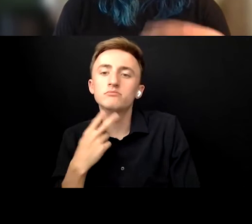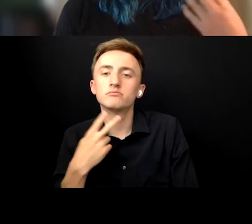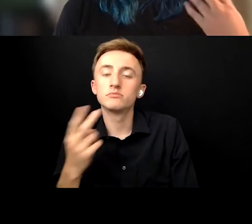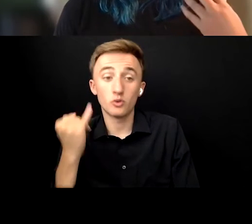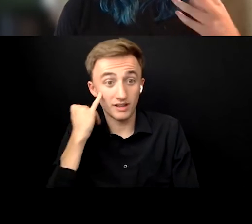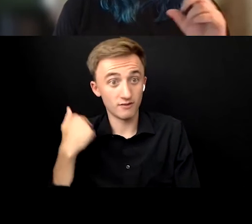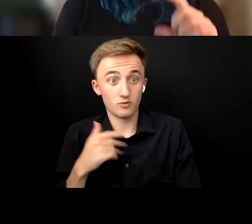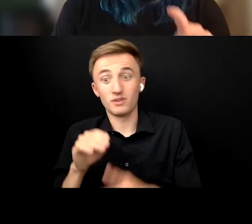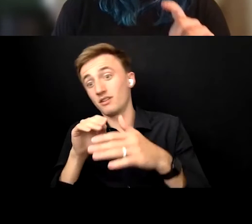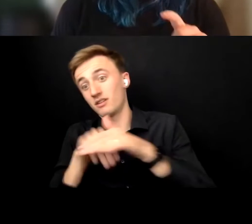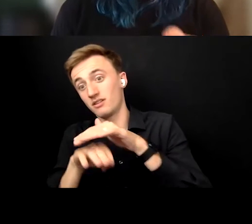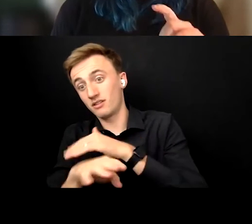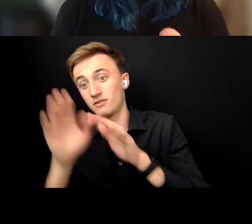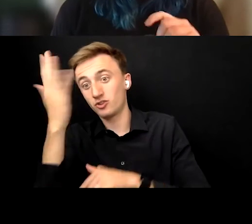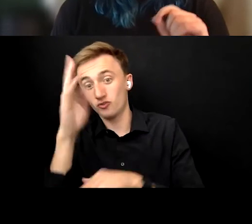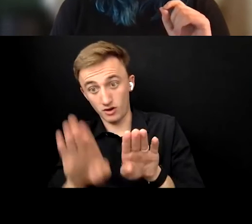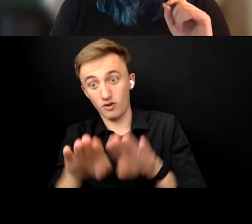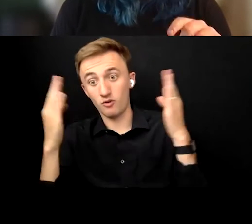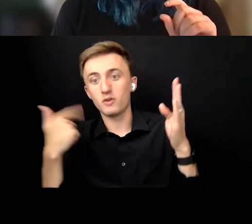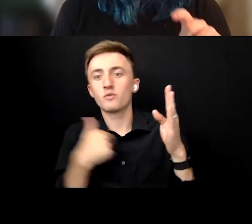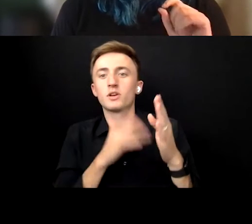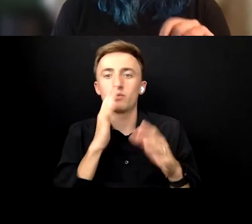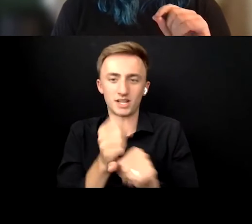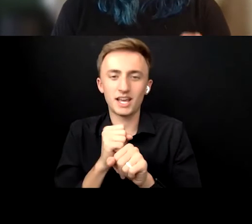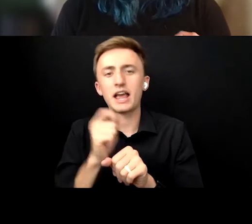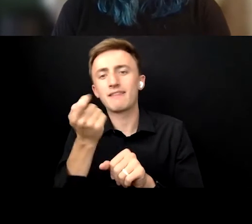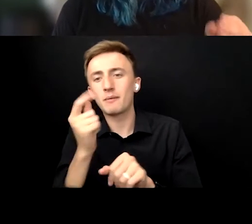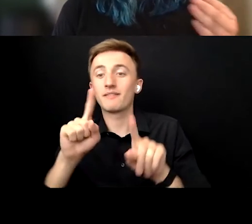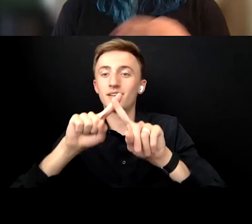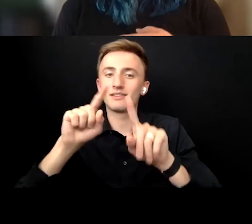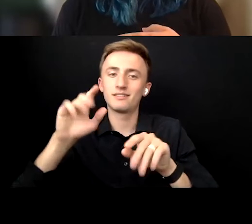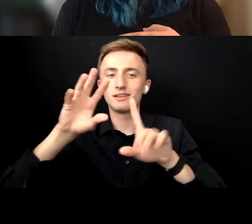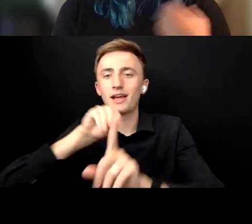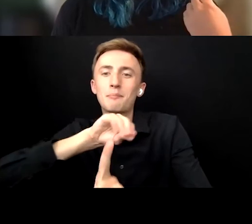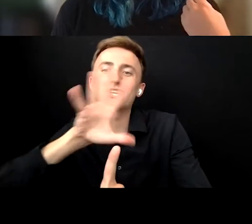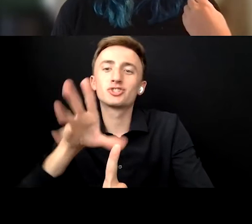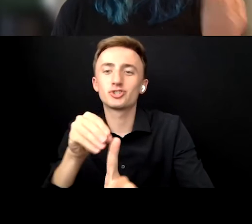in DevTools, we are getting a little snapshot of what is going to be communicated to our end users,